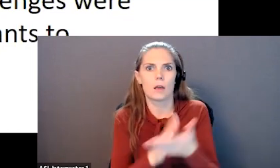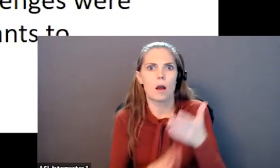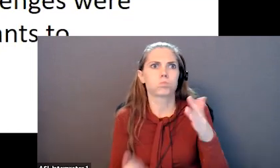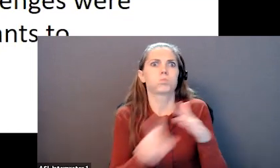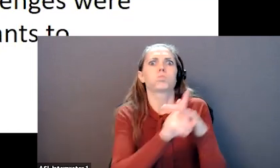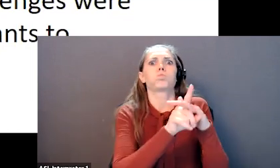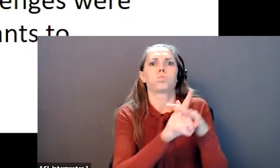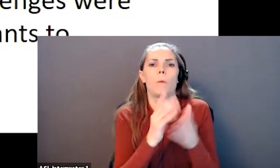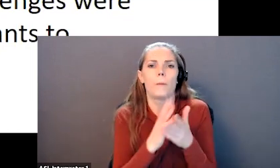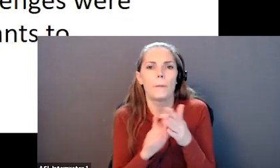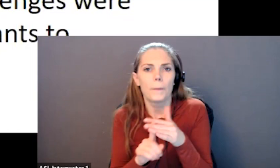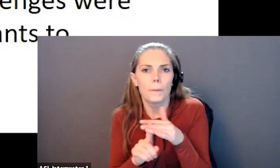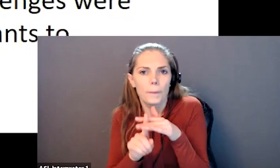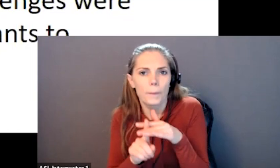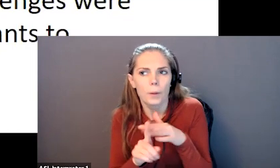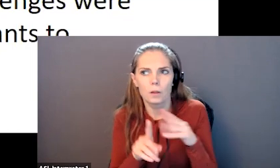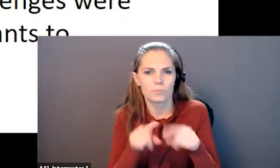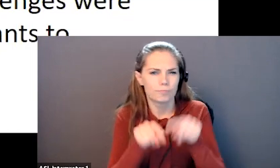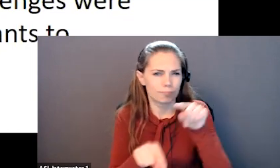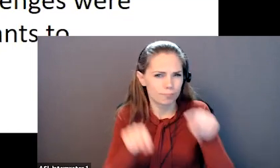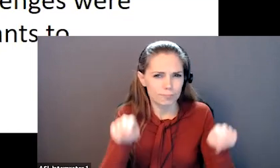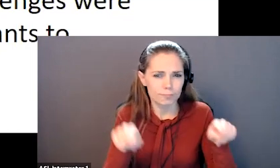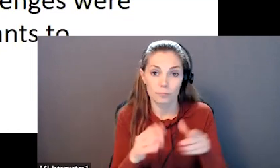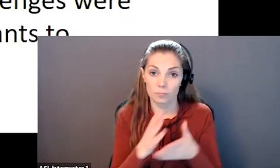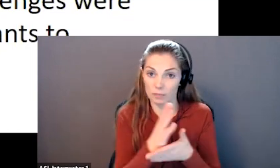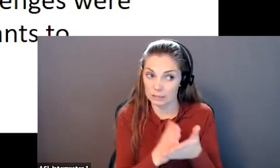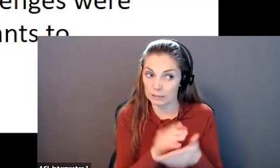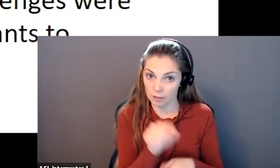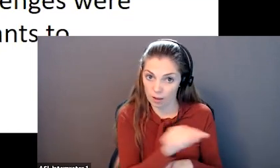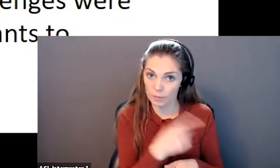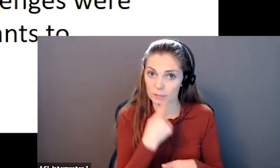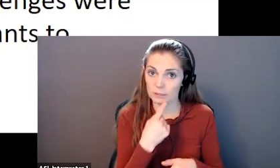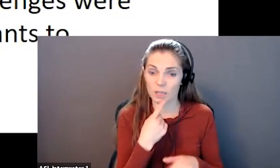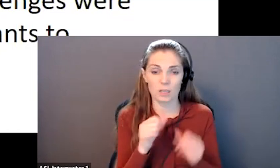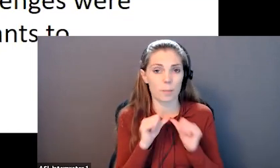permanent disability in that they experienced a constant state of disability and loss of function